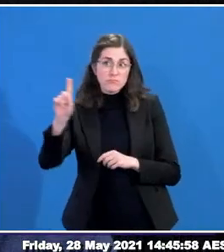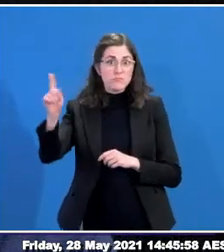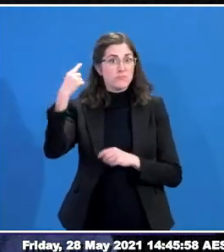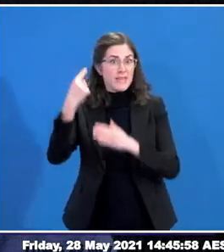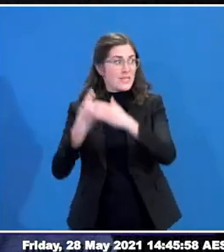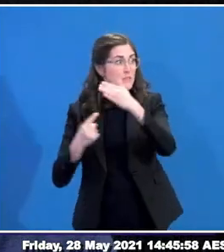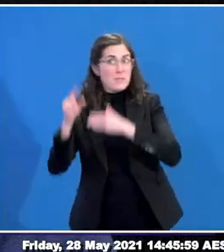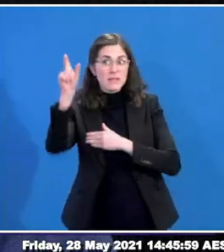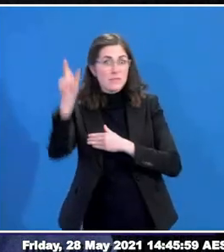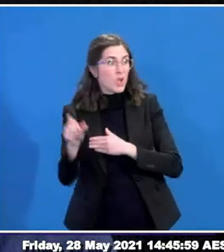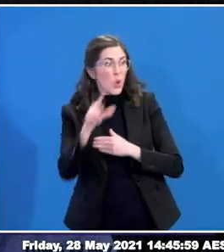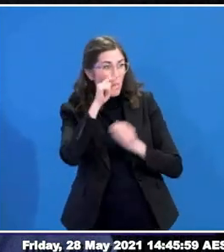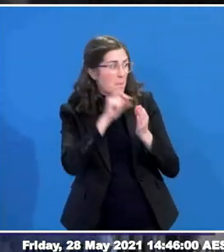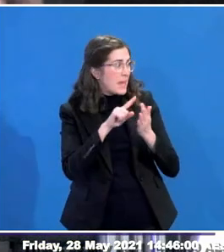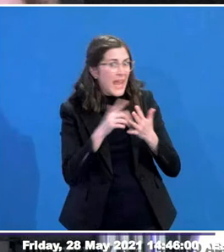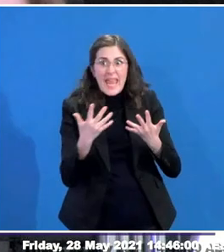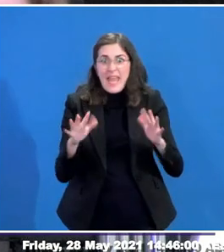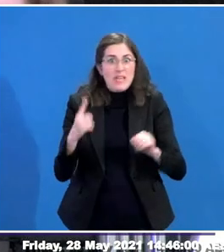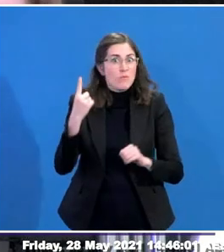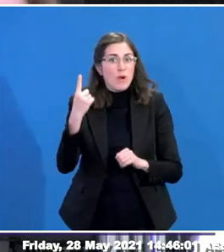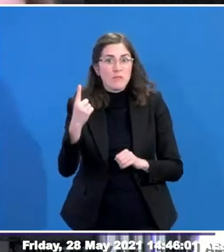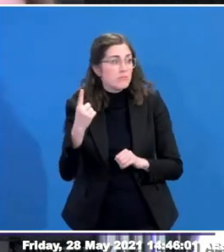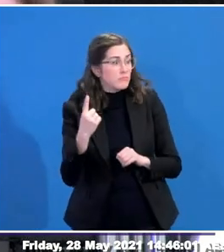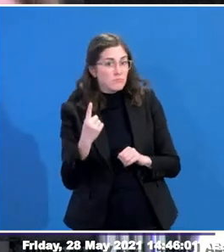For your purposes, they need only be not an employee of the service